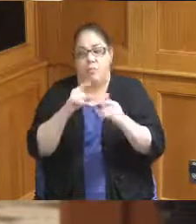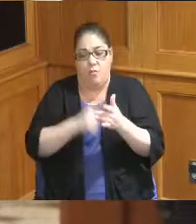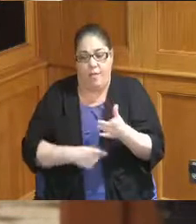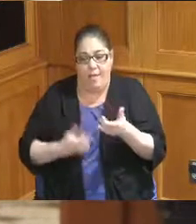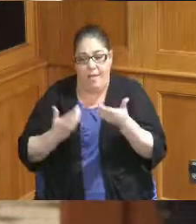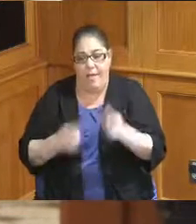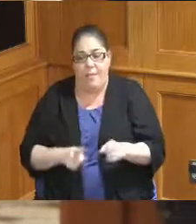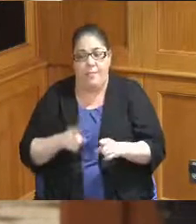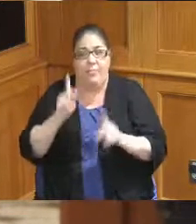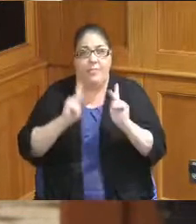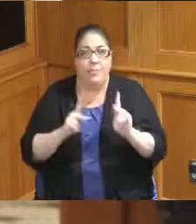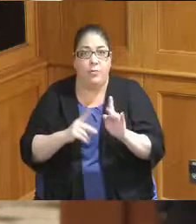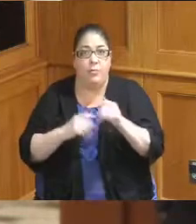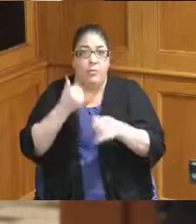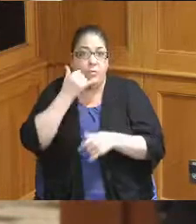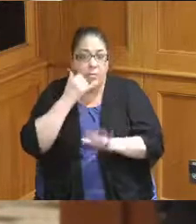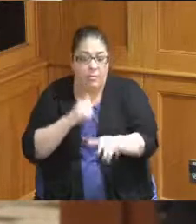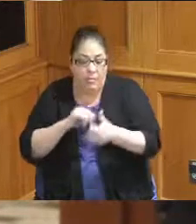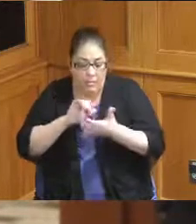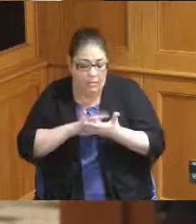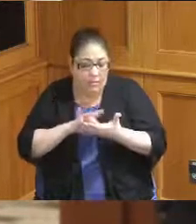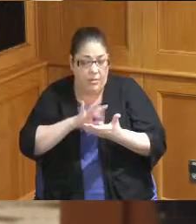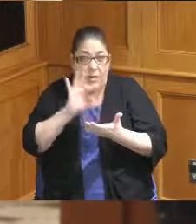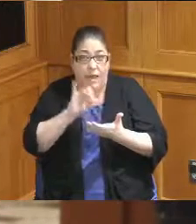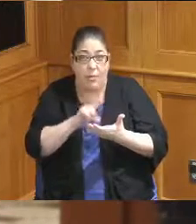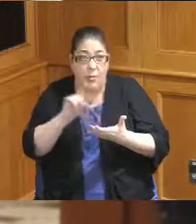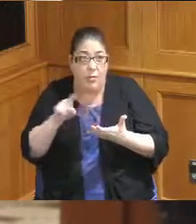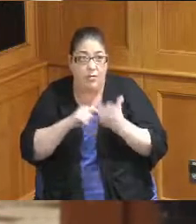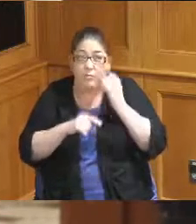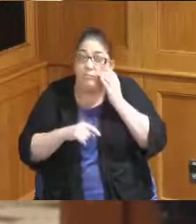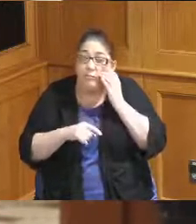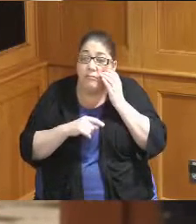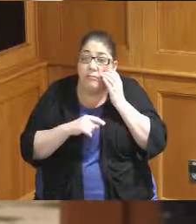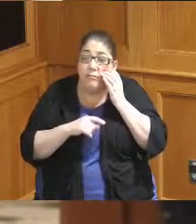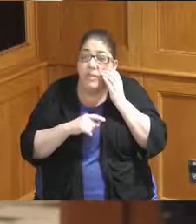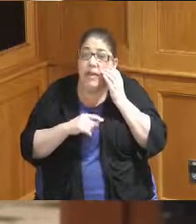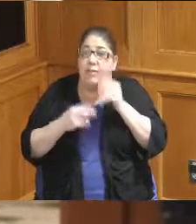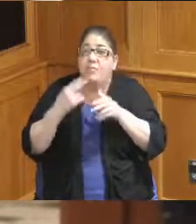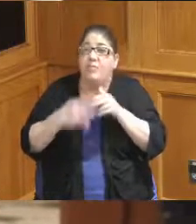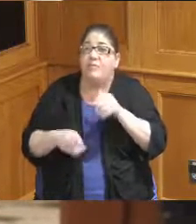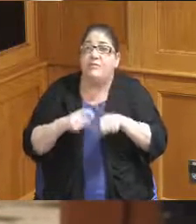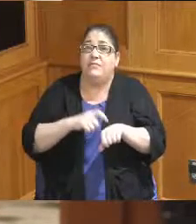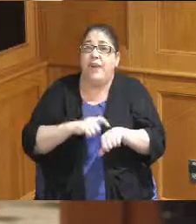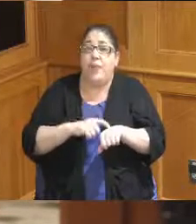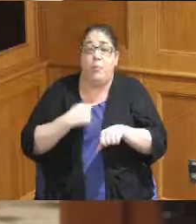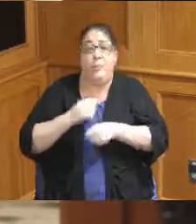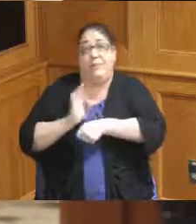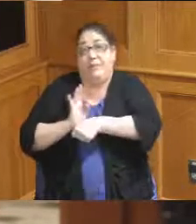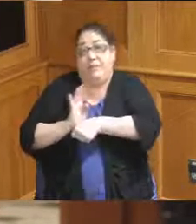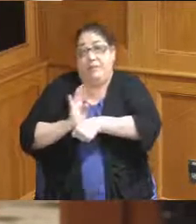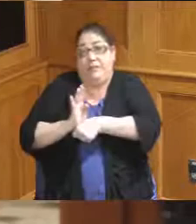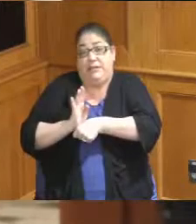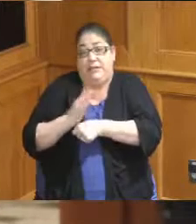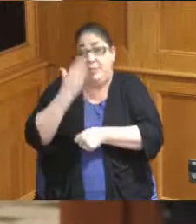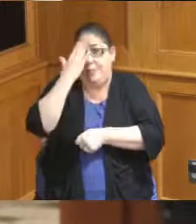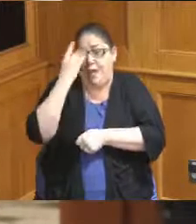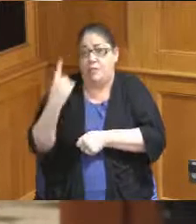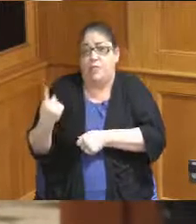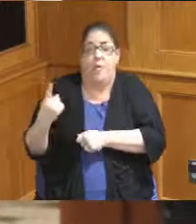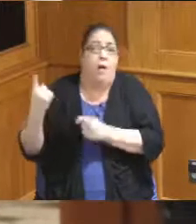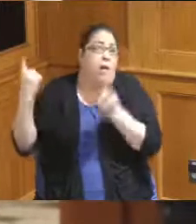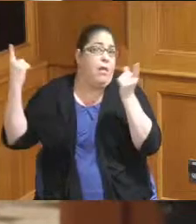calling 9-1-1 are small periods where we're very busy because of a singular incident so if you take